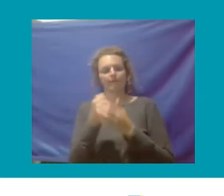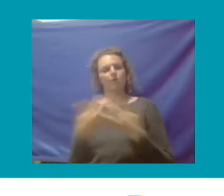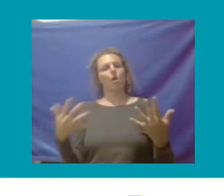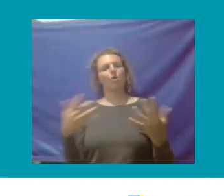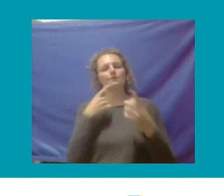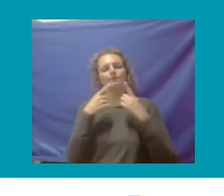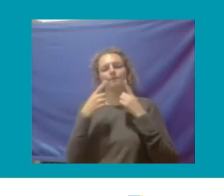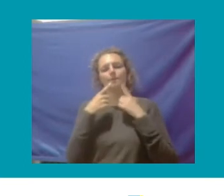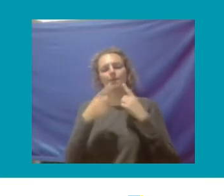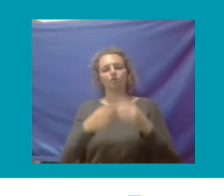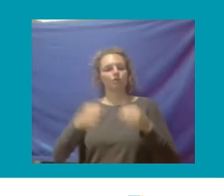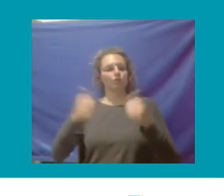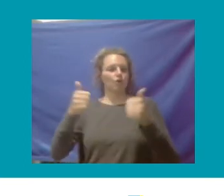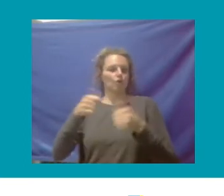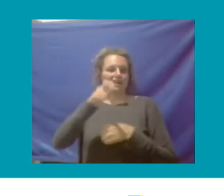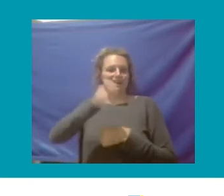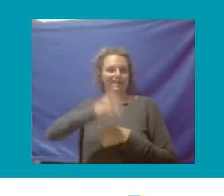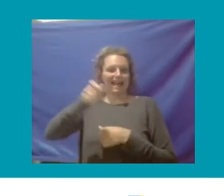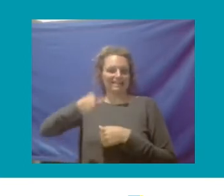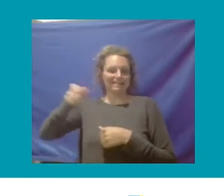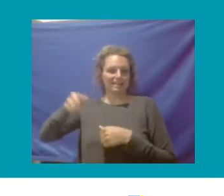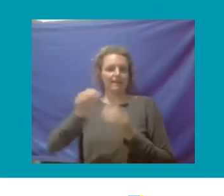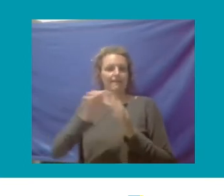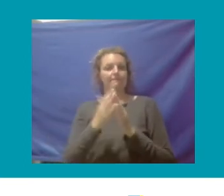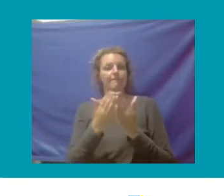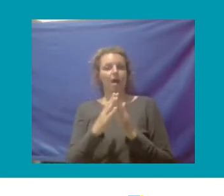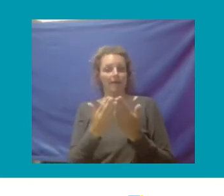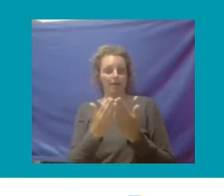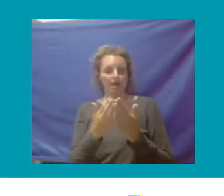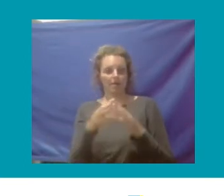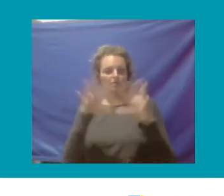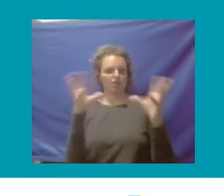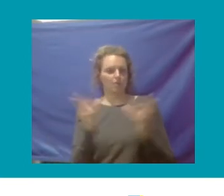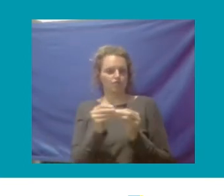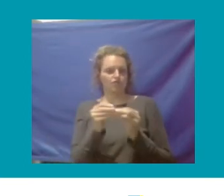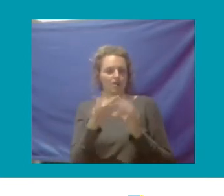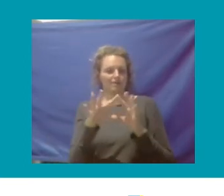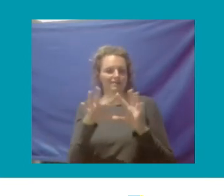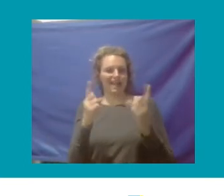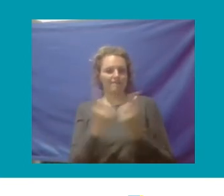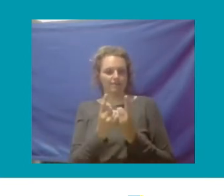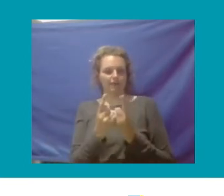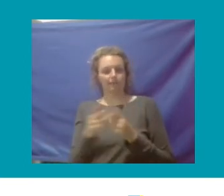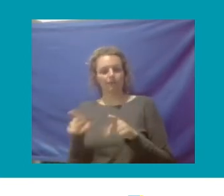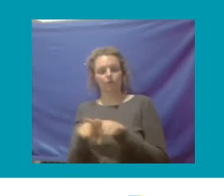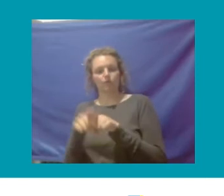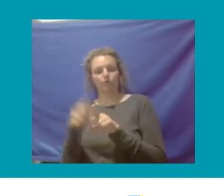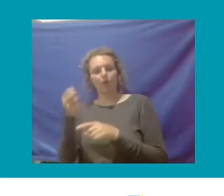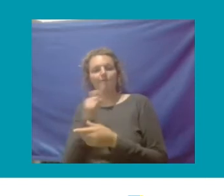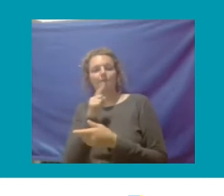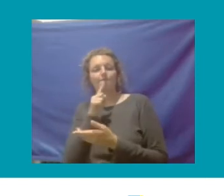that summarizes everything that the career hive has to offer as well. We have a fact sheet which has tonnes of information from what we